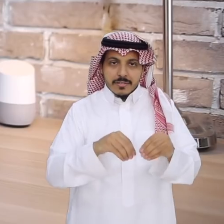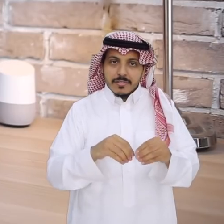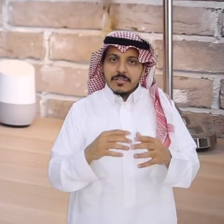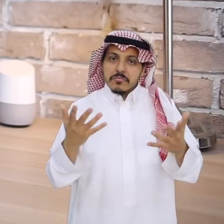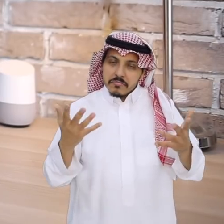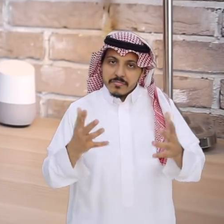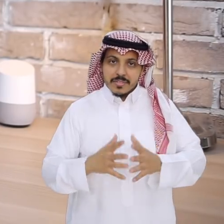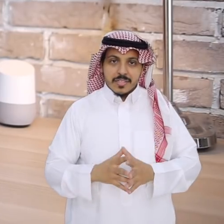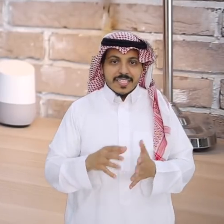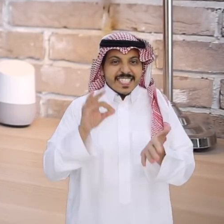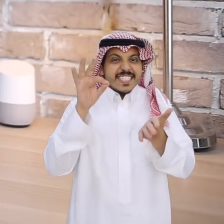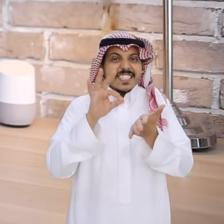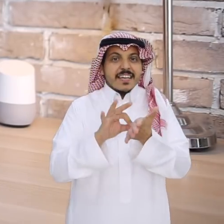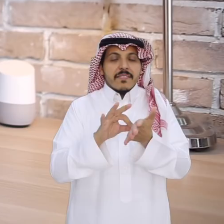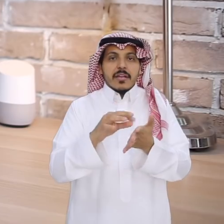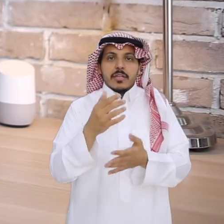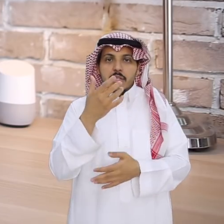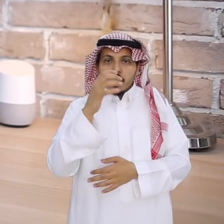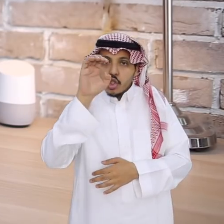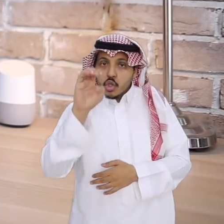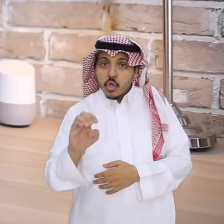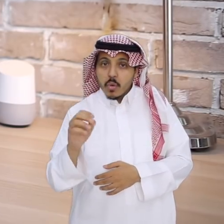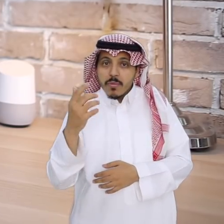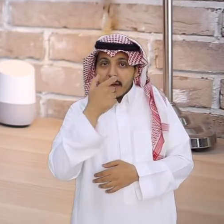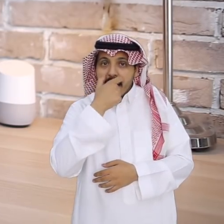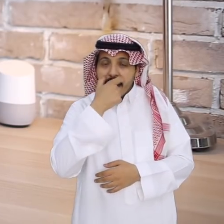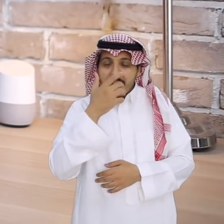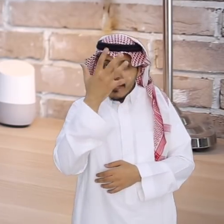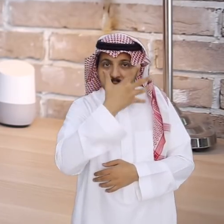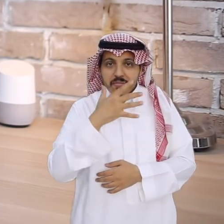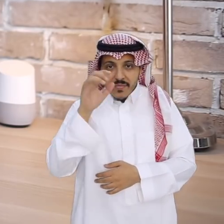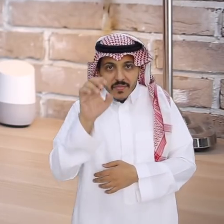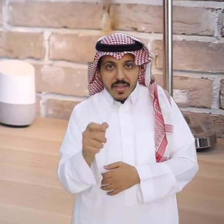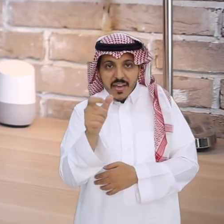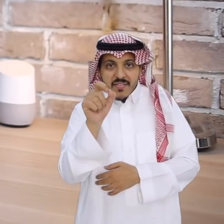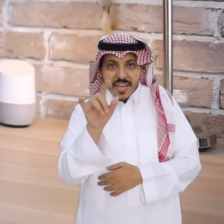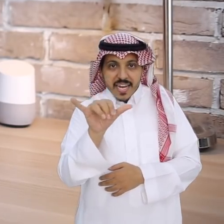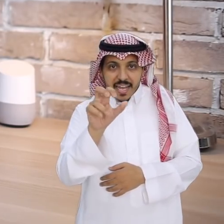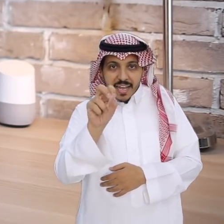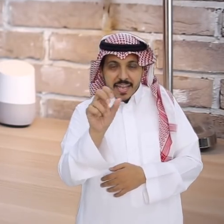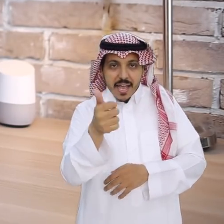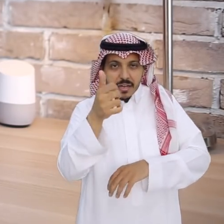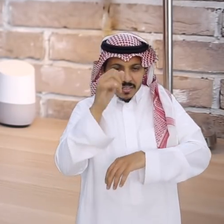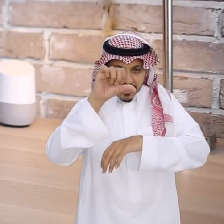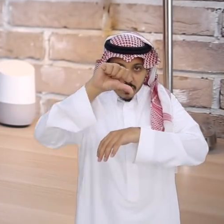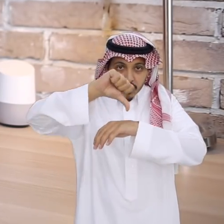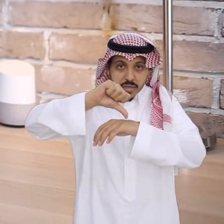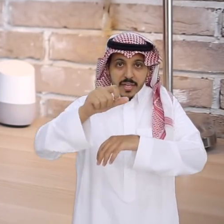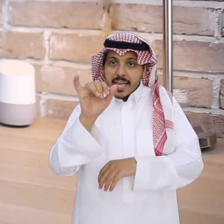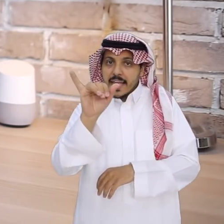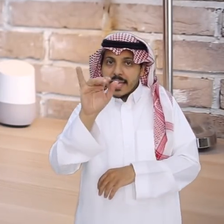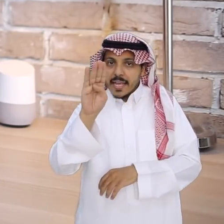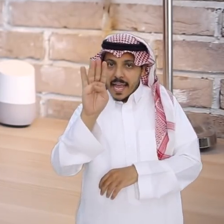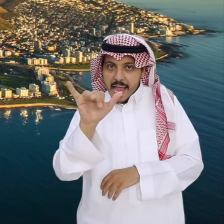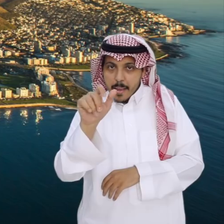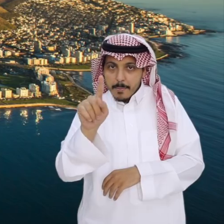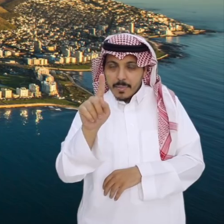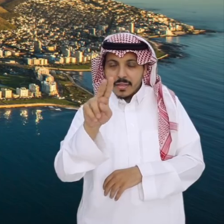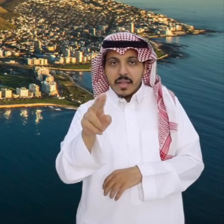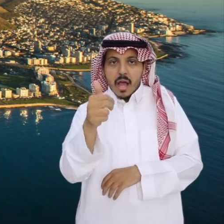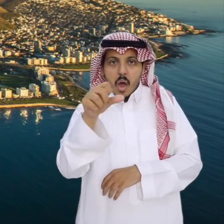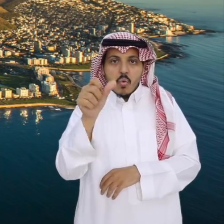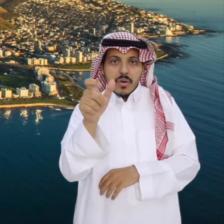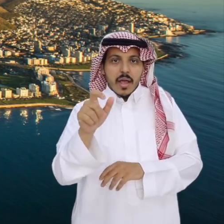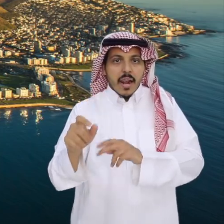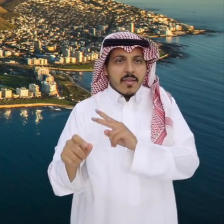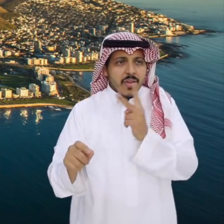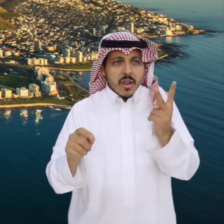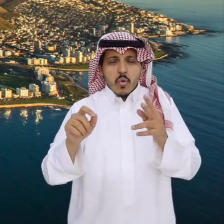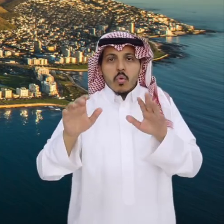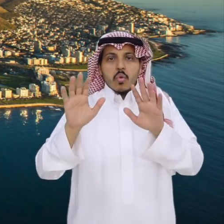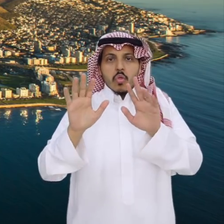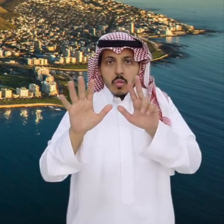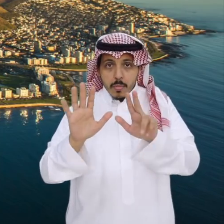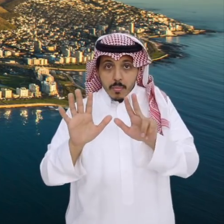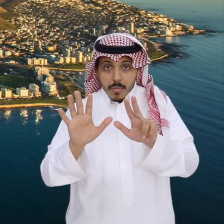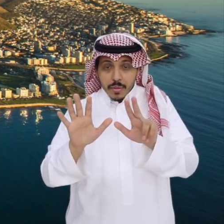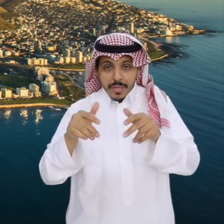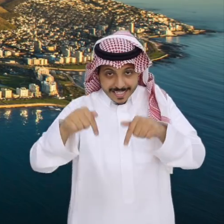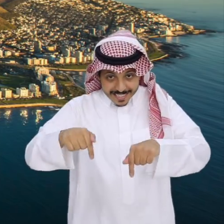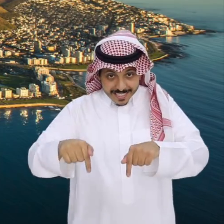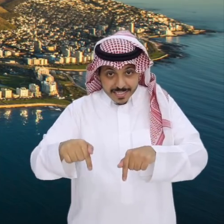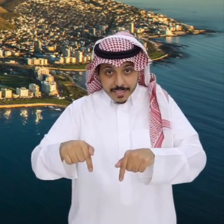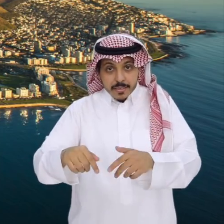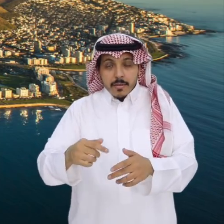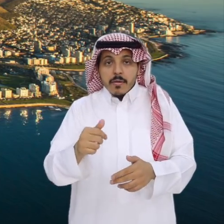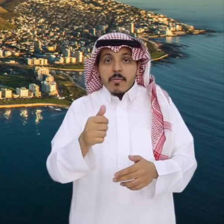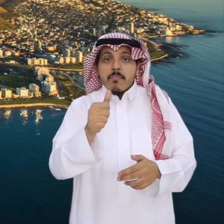Have you heard about zero day? Let me explain. There is an issue in Kape town with water, and it is said that in march, Kapetown will treach zero day.